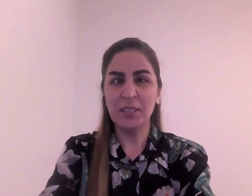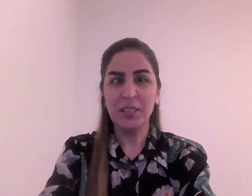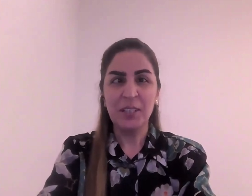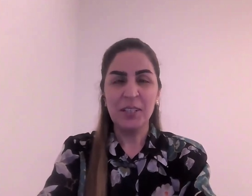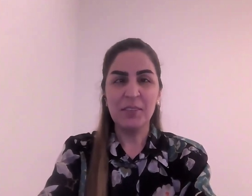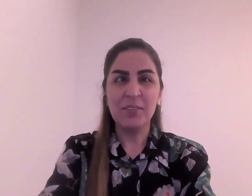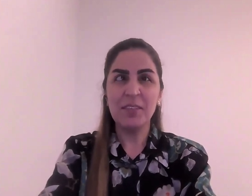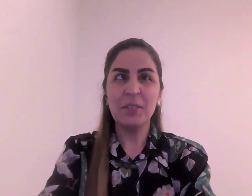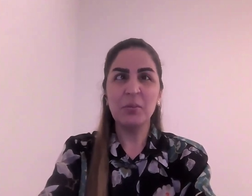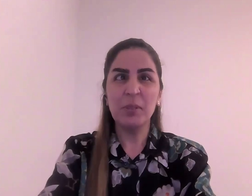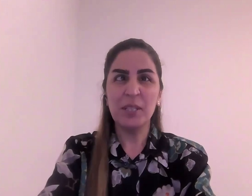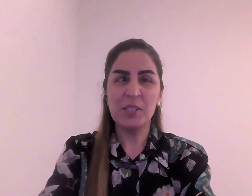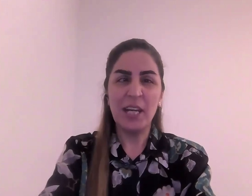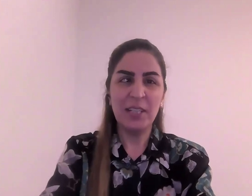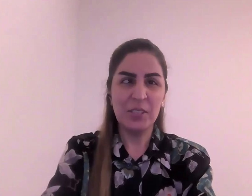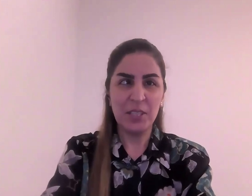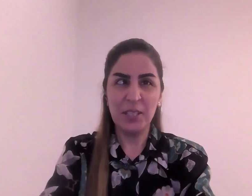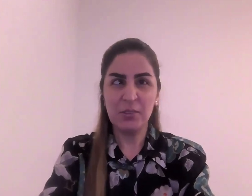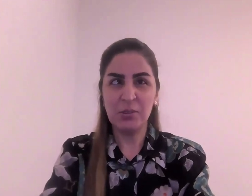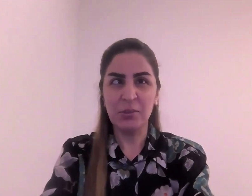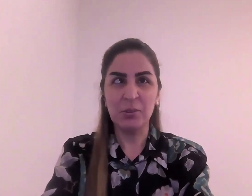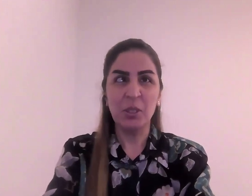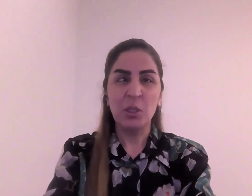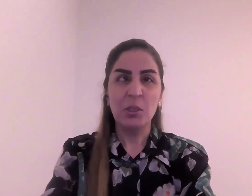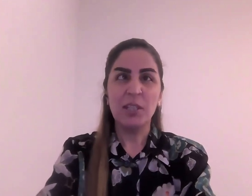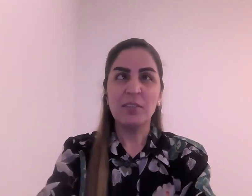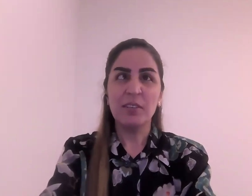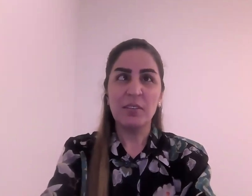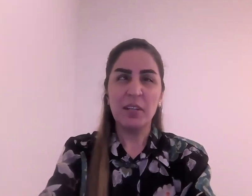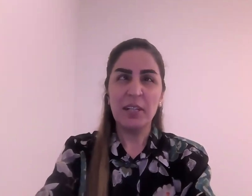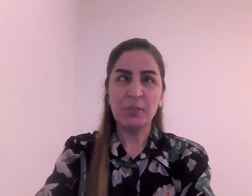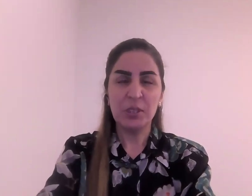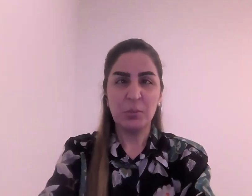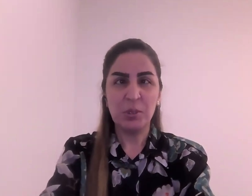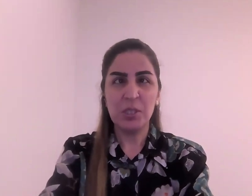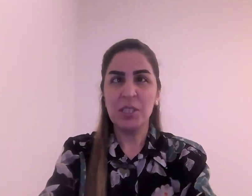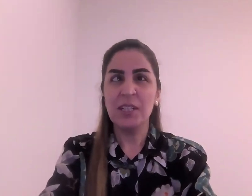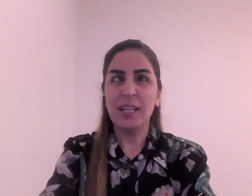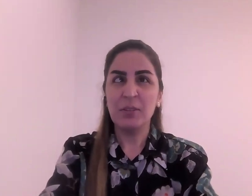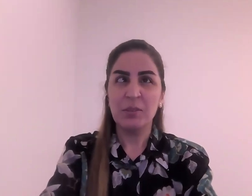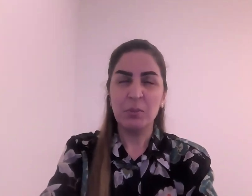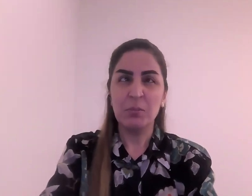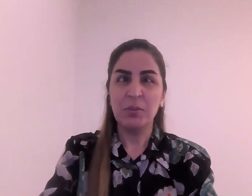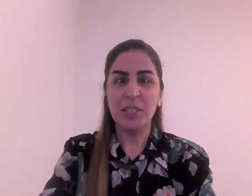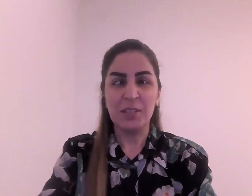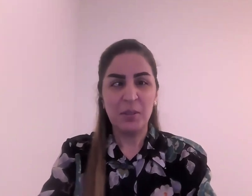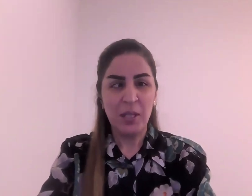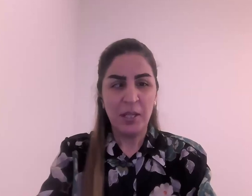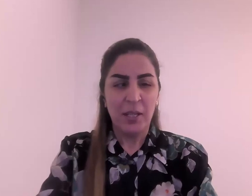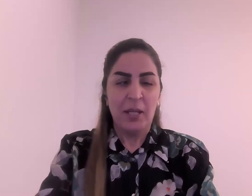Sundays like it's still being challenging to get to the sign language interpretation that people need. Thank you very much,